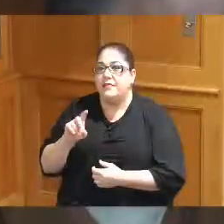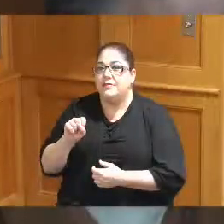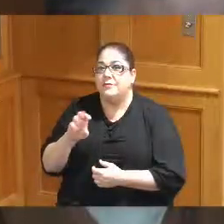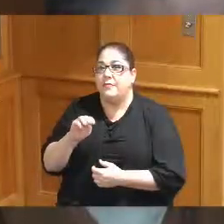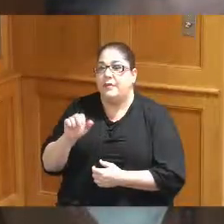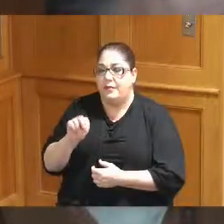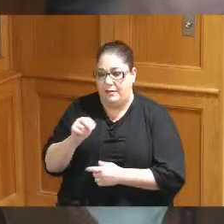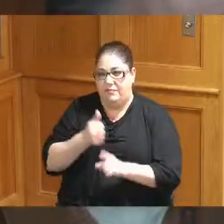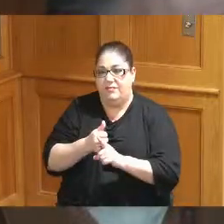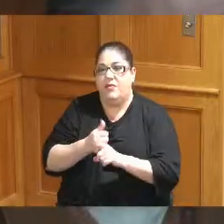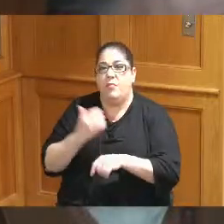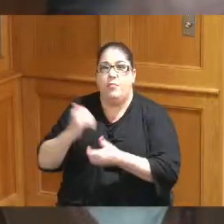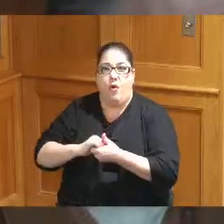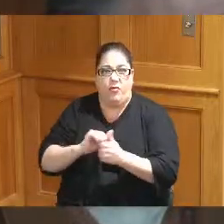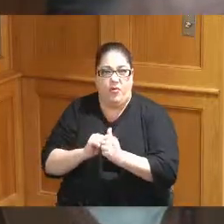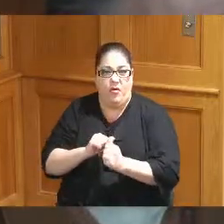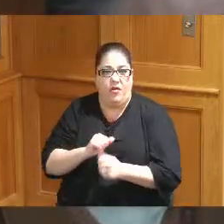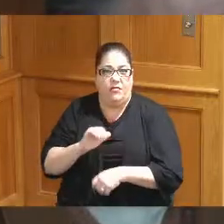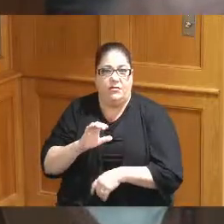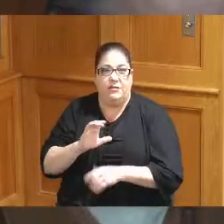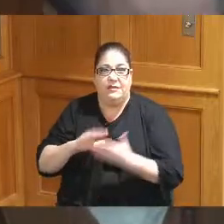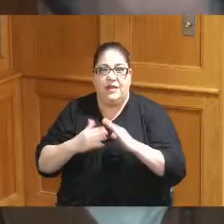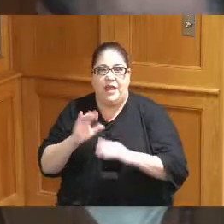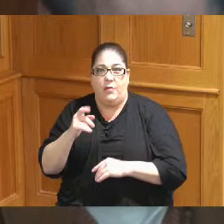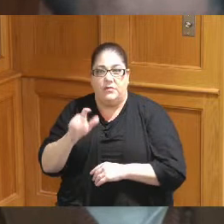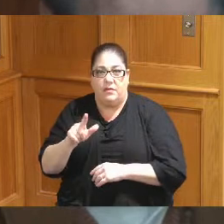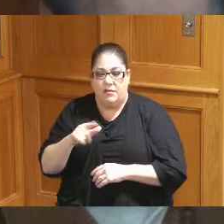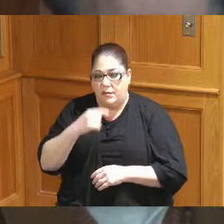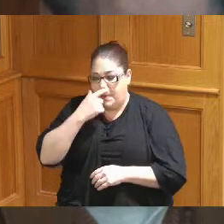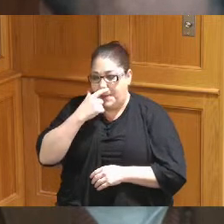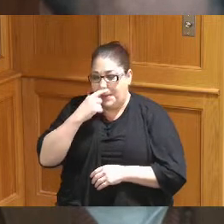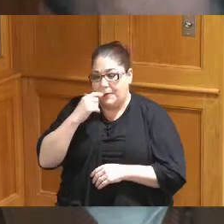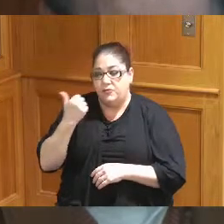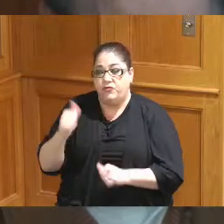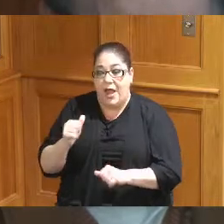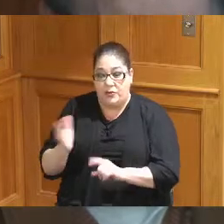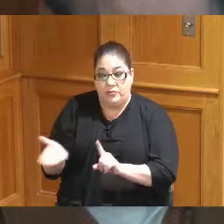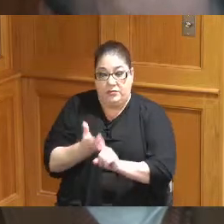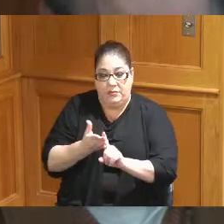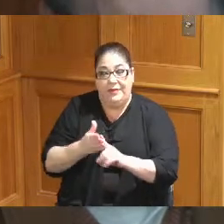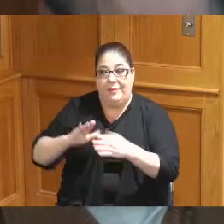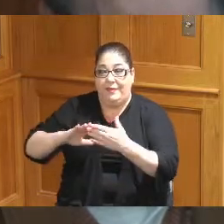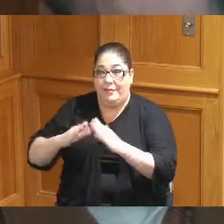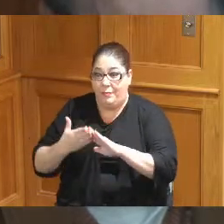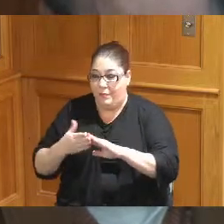when we were doing this work and tried to get the industries to respond to some of the air